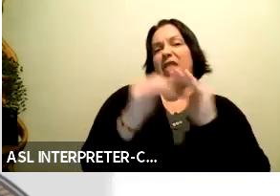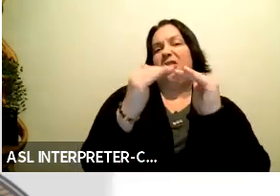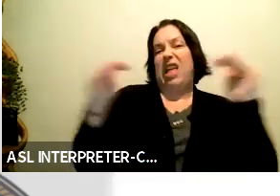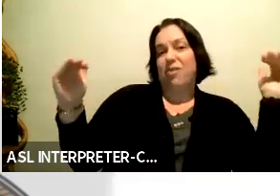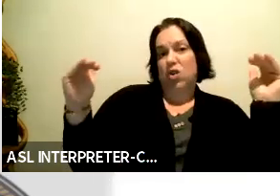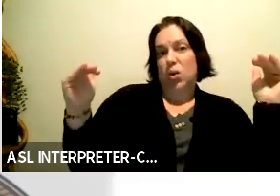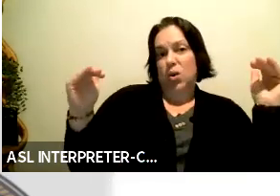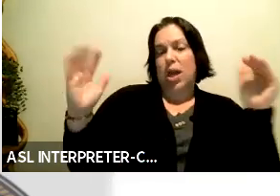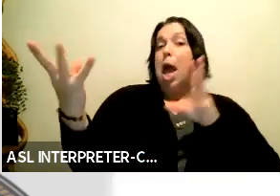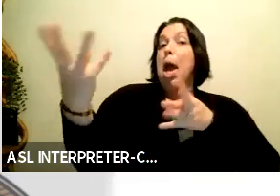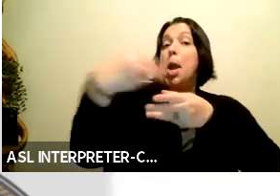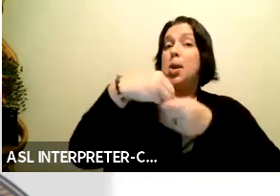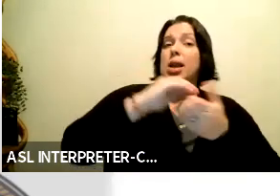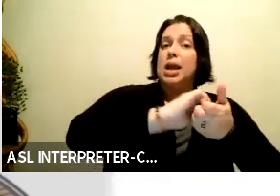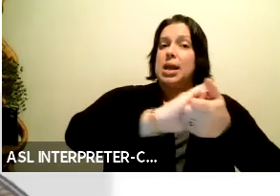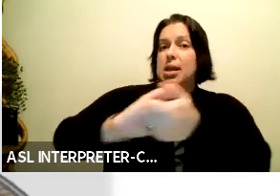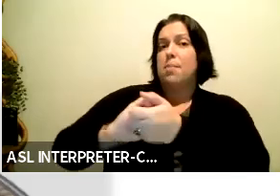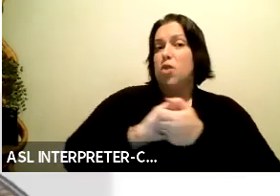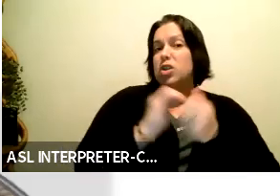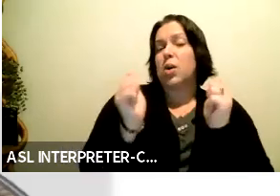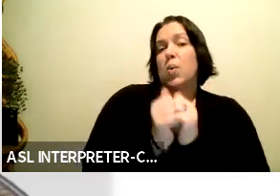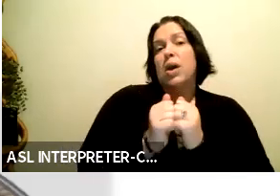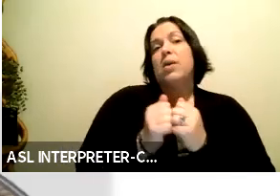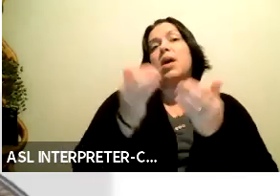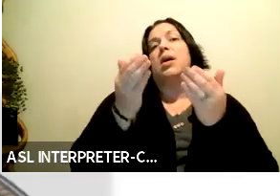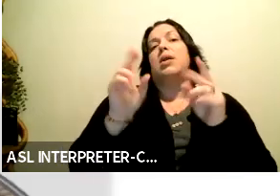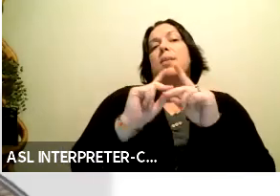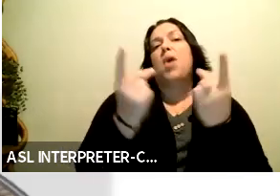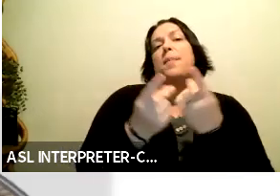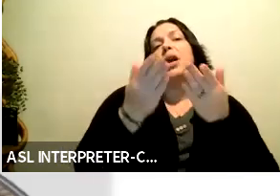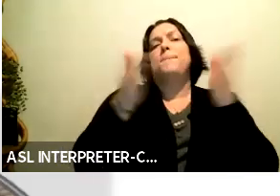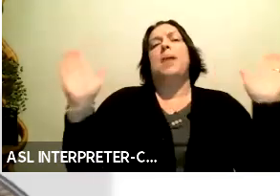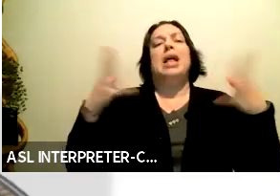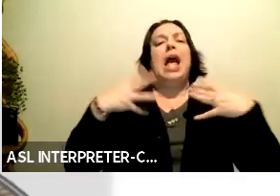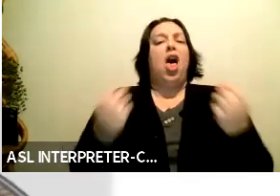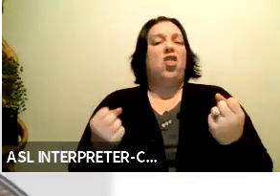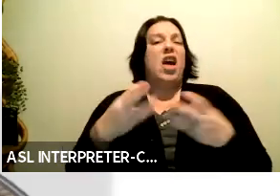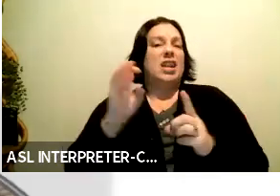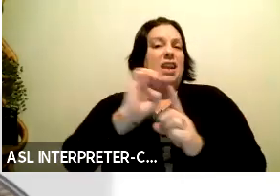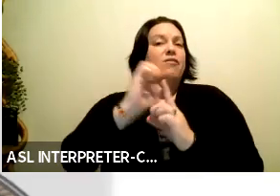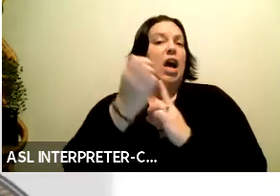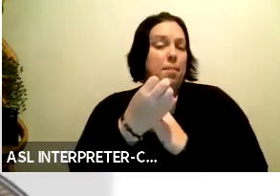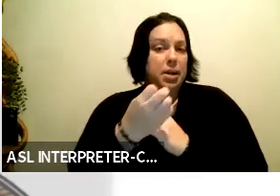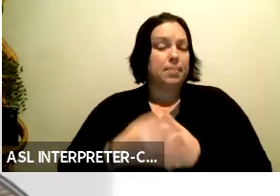including the collaboration between the Department of Public Health and environment and people with